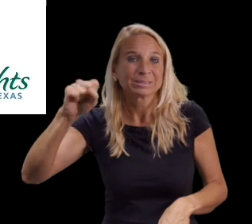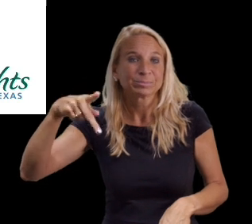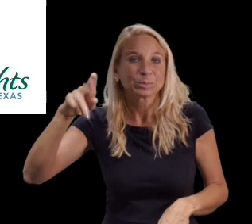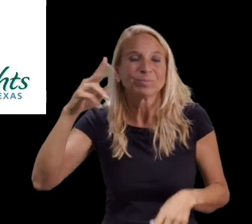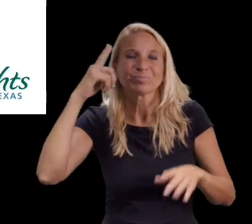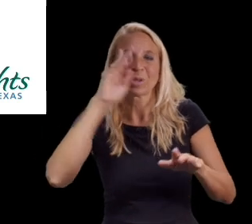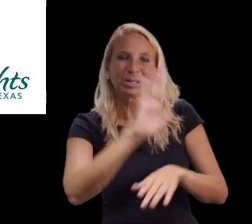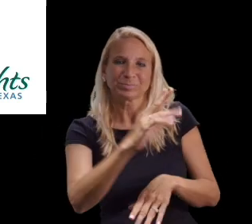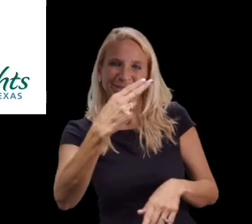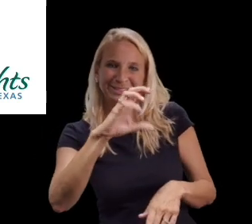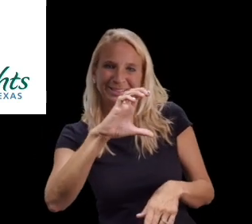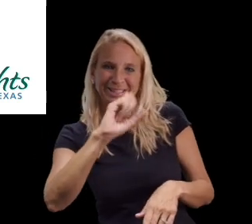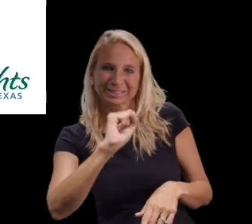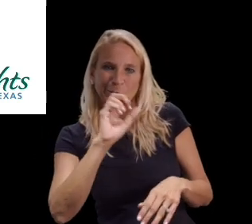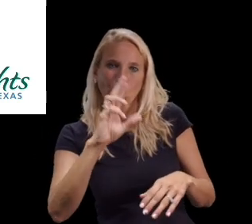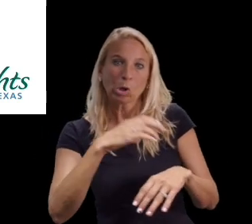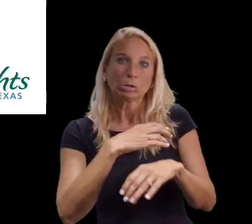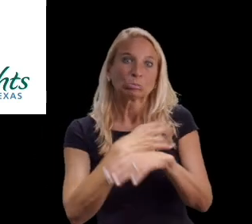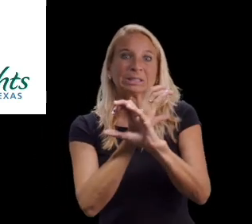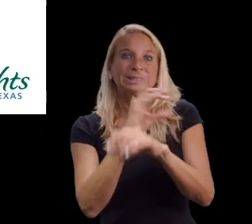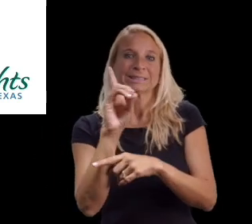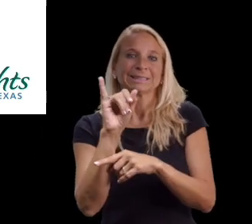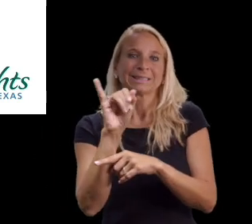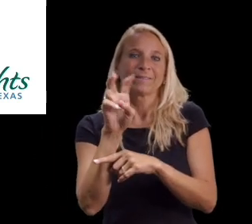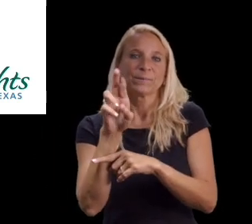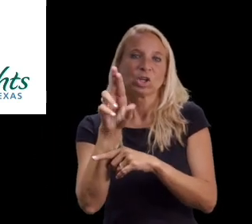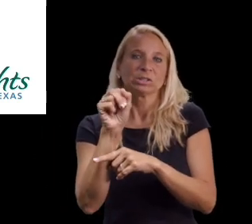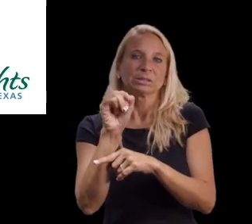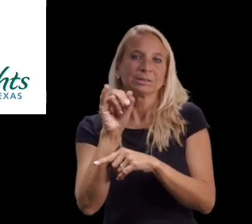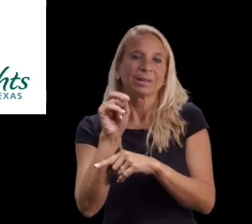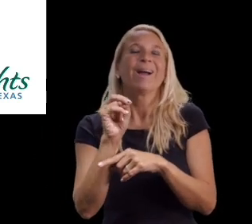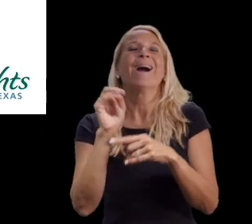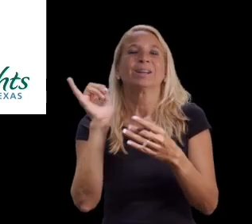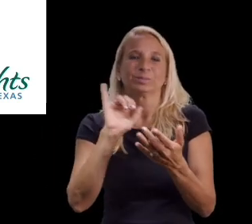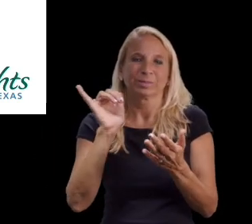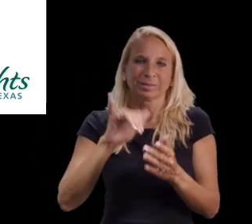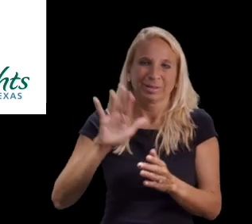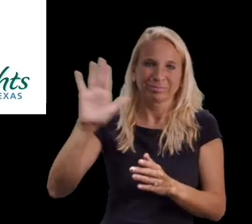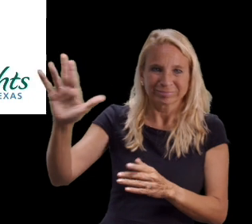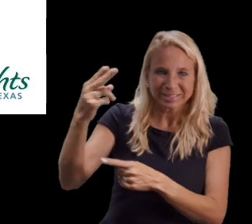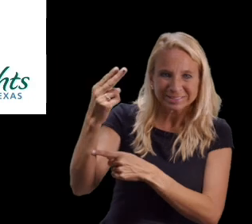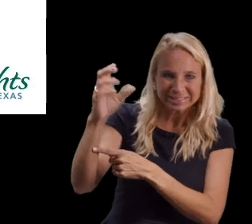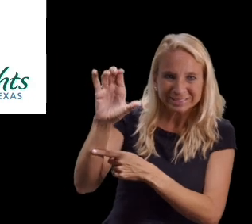which is for HCS or Crisis Diversion which is also for HCS.